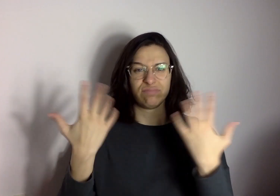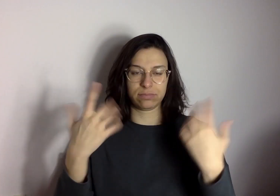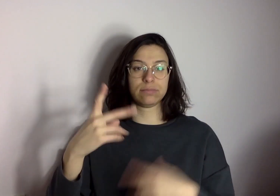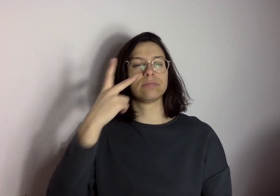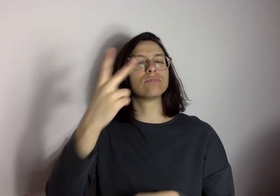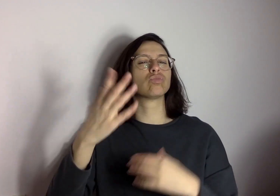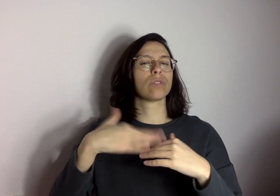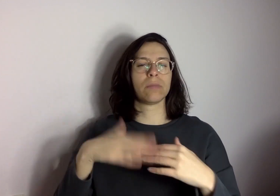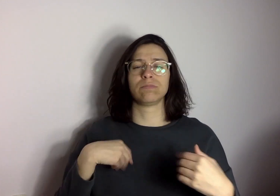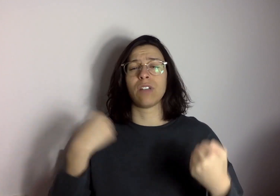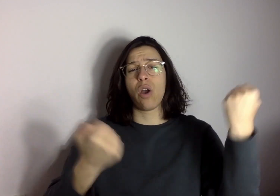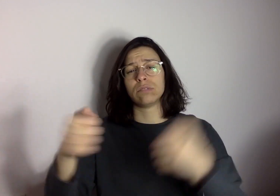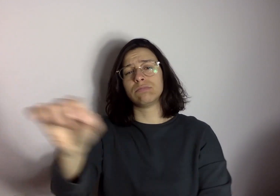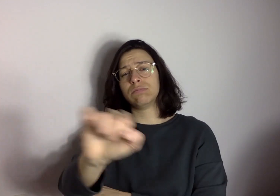I show you an example: *driving casual with a car*